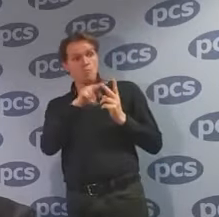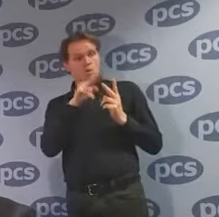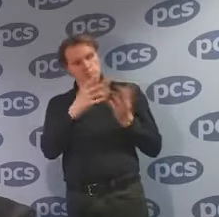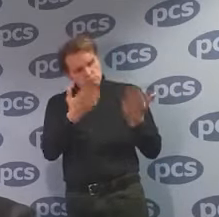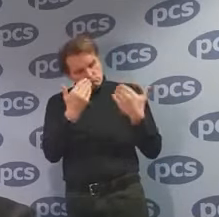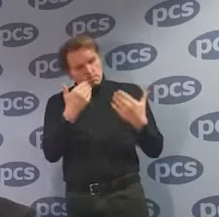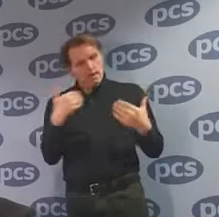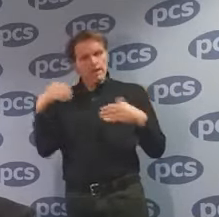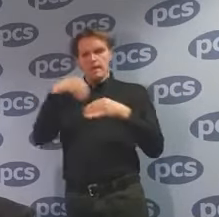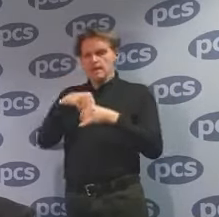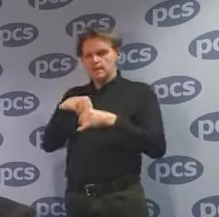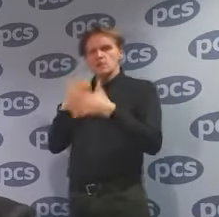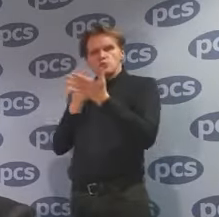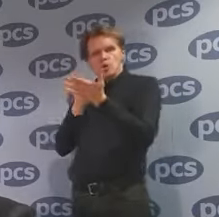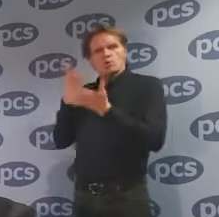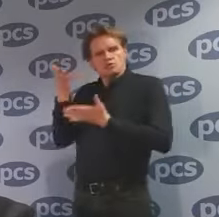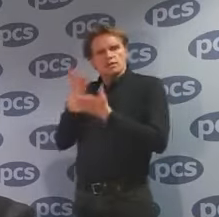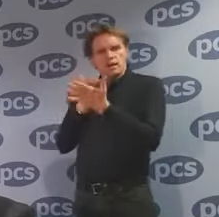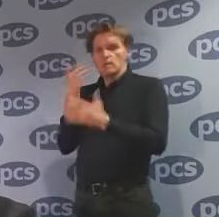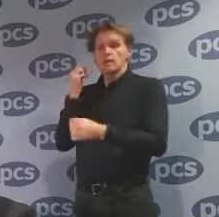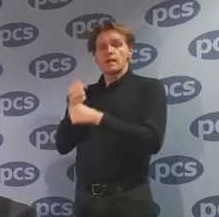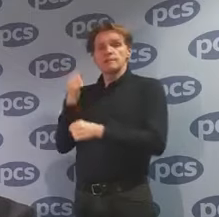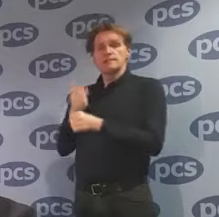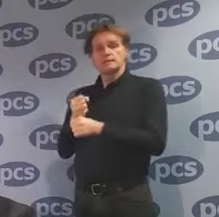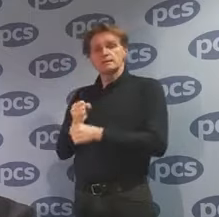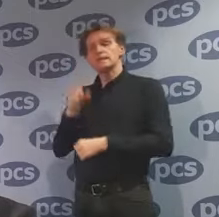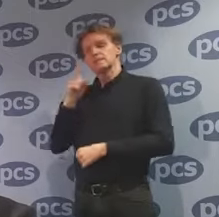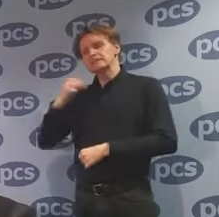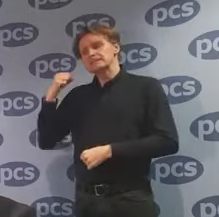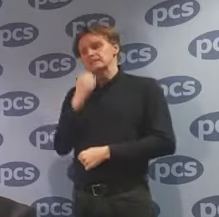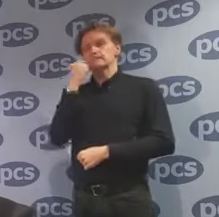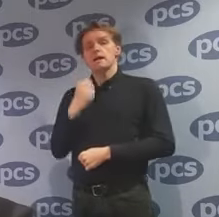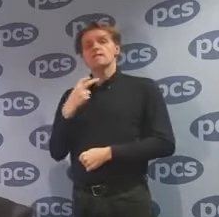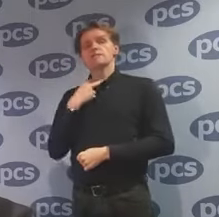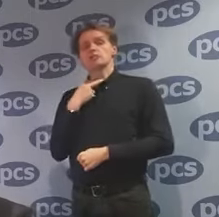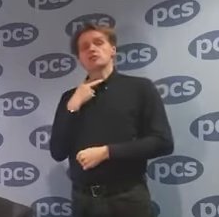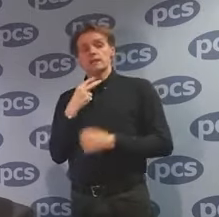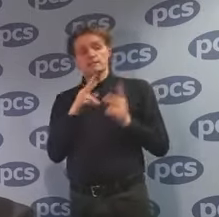negotiating front and unfortunately because the FDA and Prospect had already